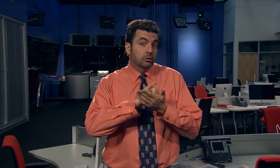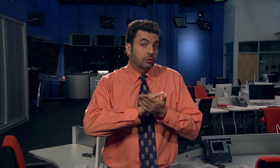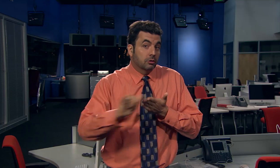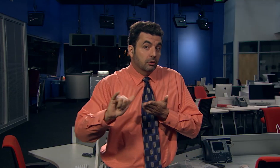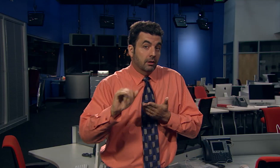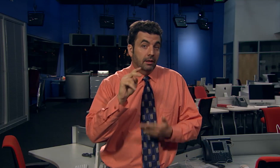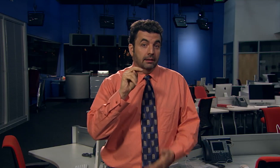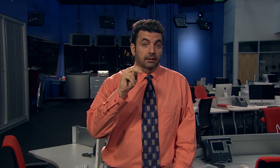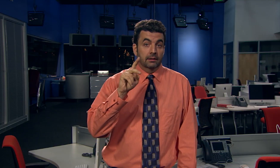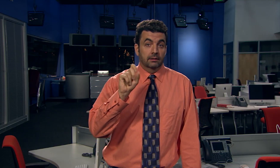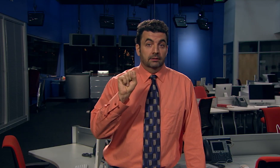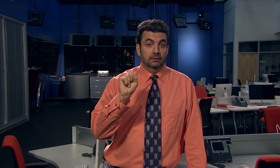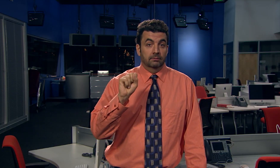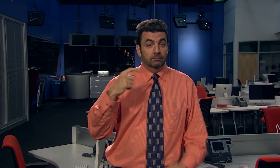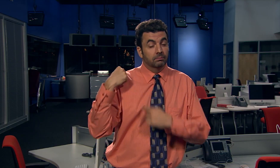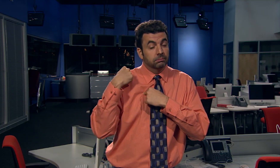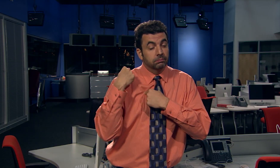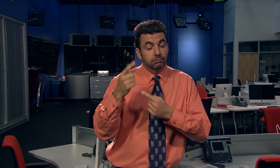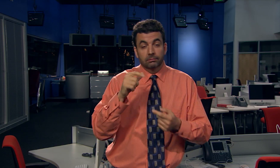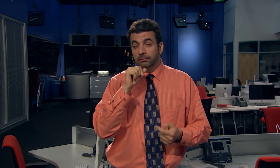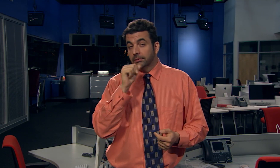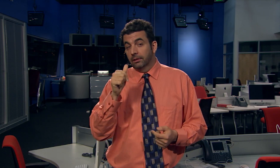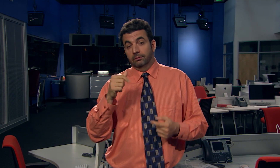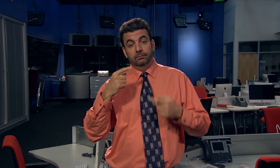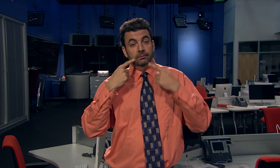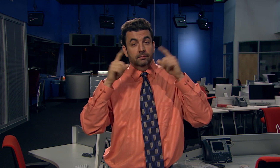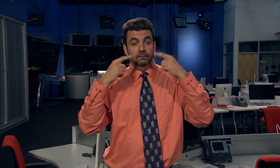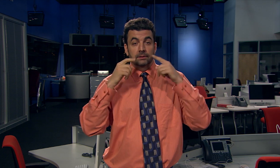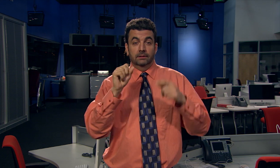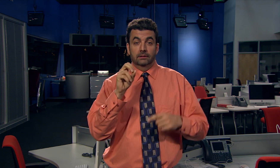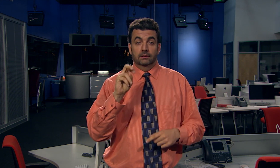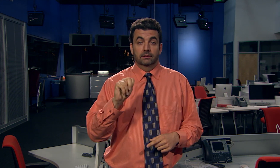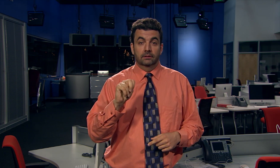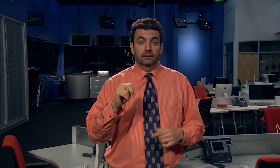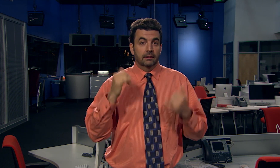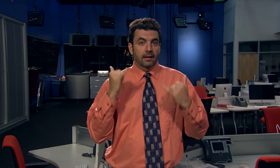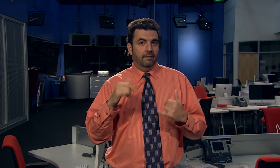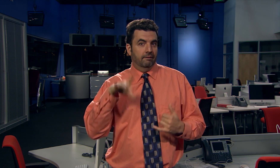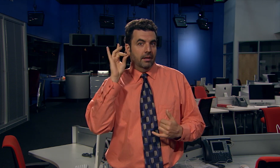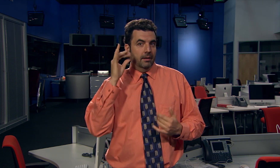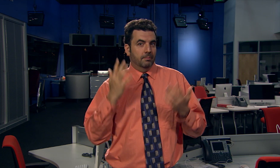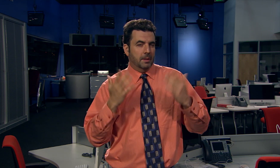AFTER AN UNSUCCESSFUL SEASON THE NEW YORK KNICKS MAY HAVE FOUND A WAY TO TURN THINGS